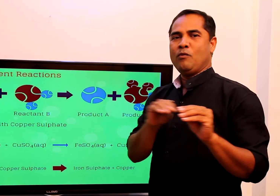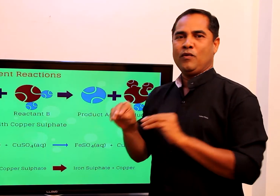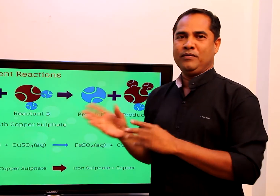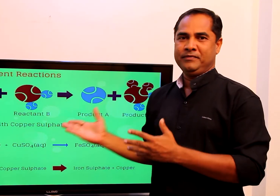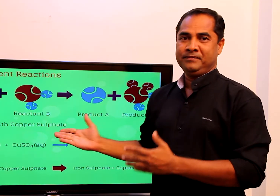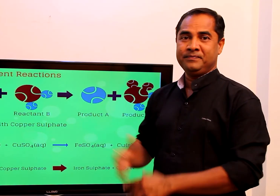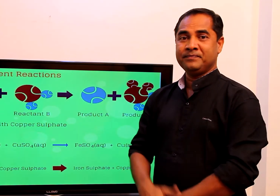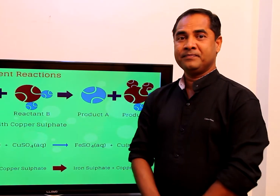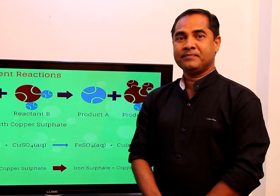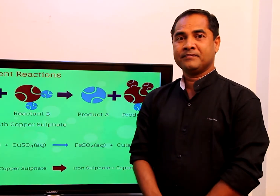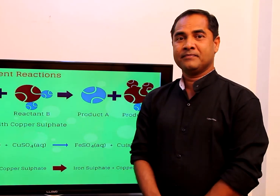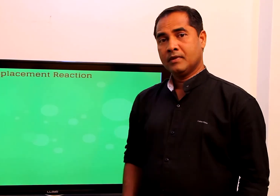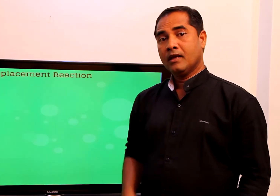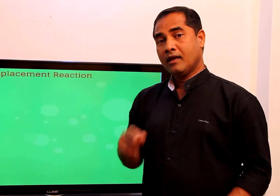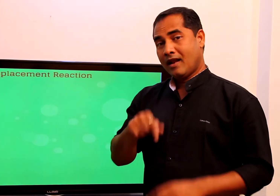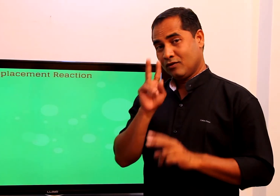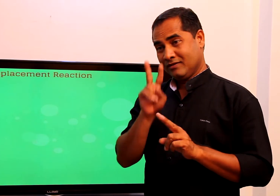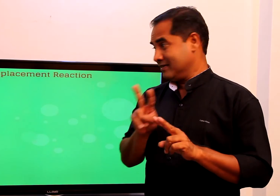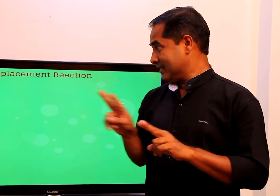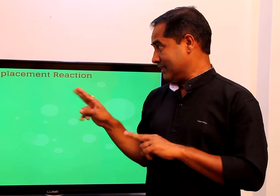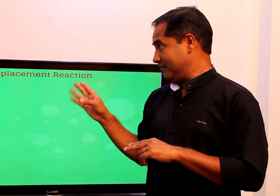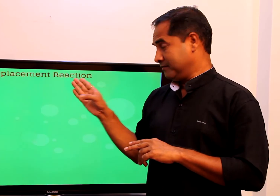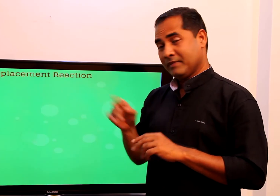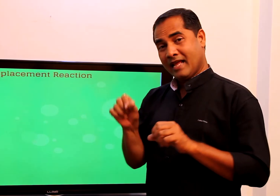Now we'll see the double displacement reaction